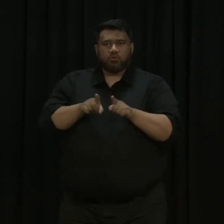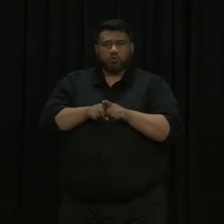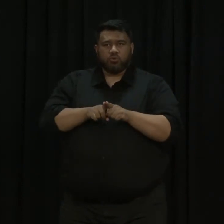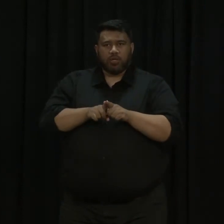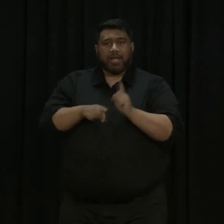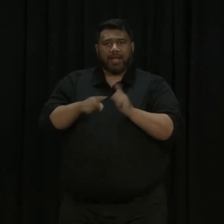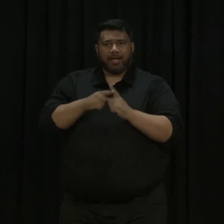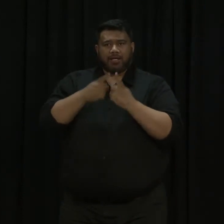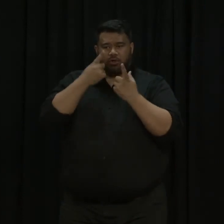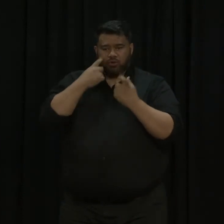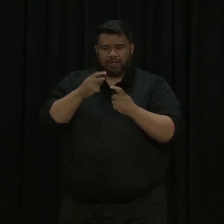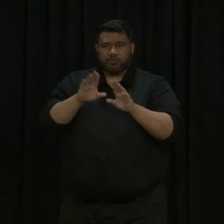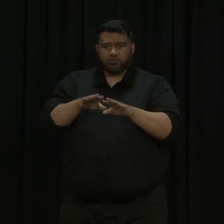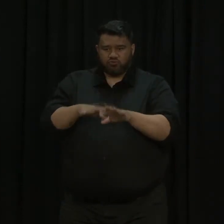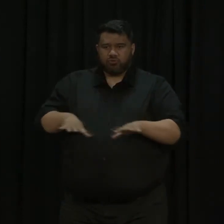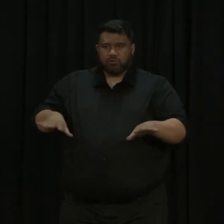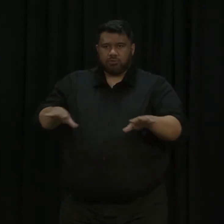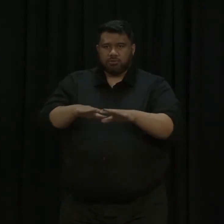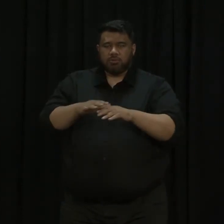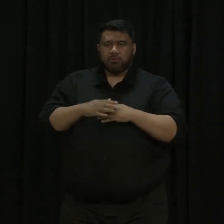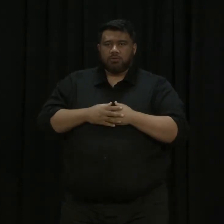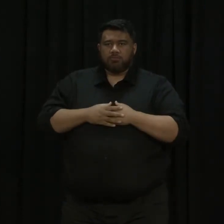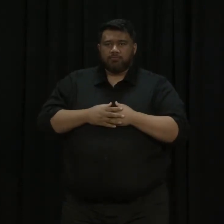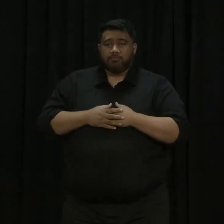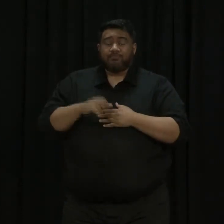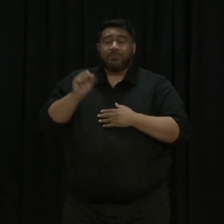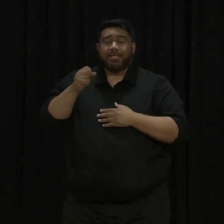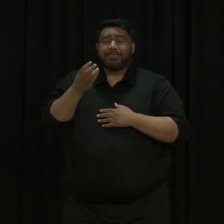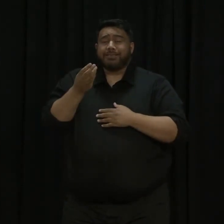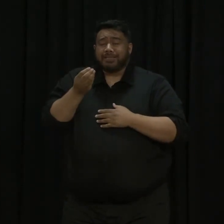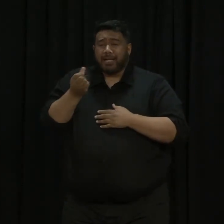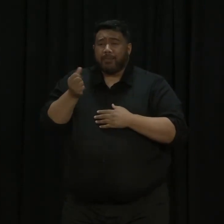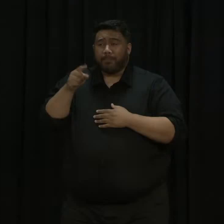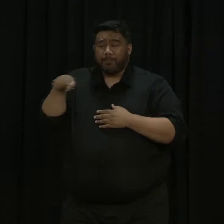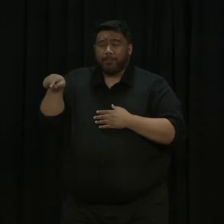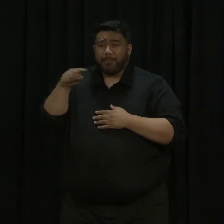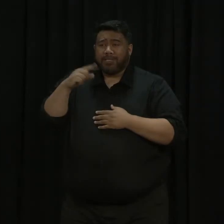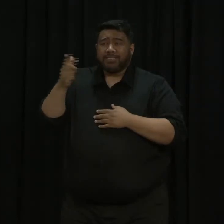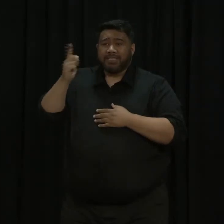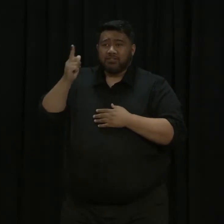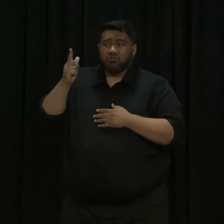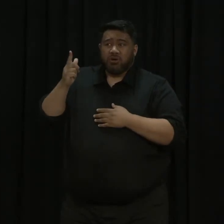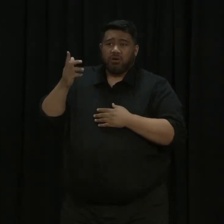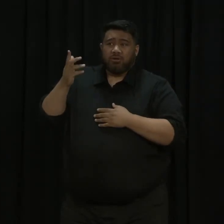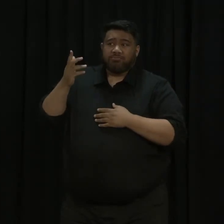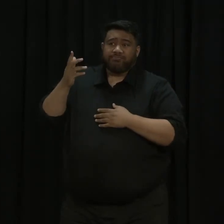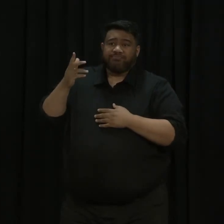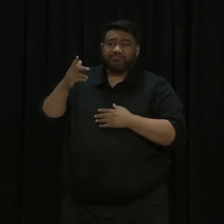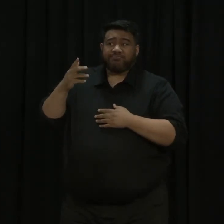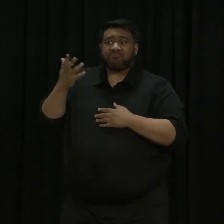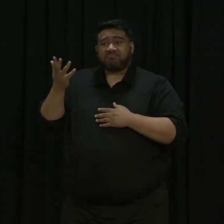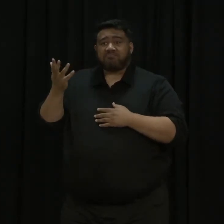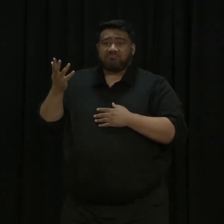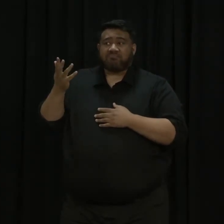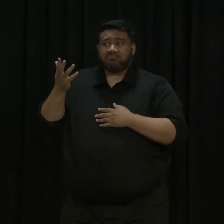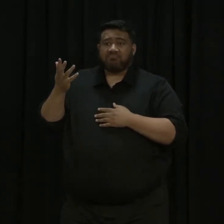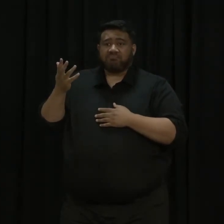and they want to know that the people working side are vaccinated. They are doing it? And to predict the children that they